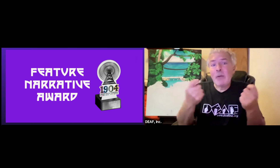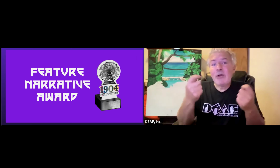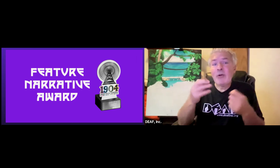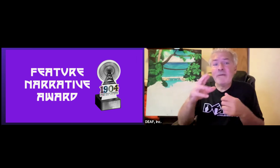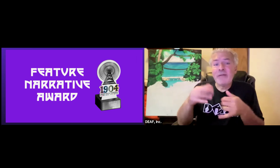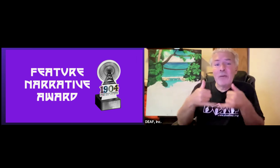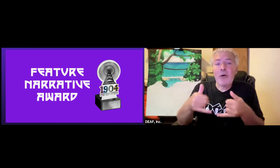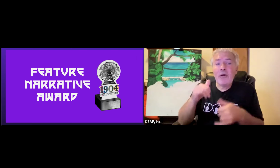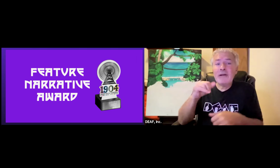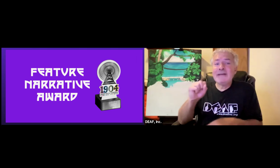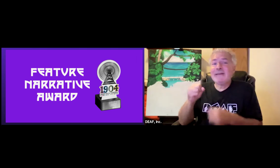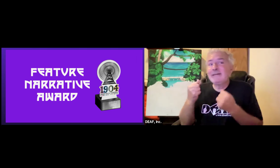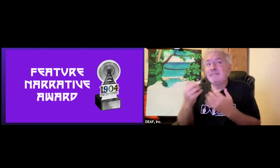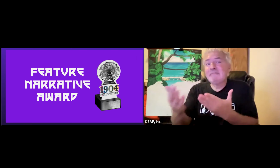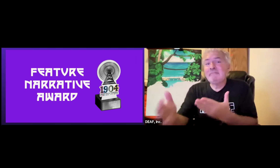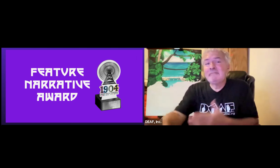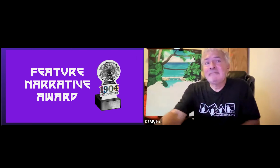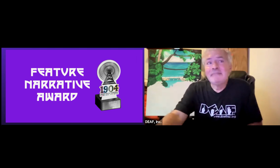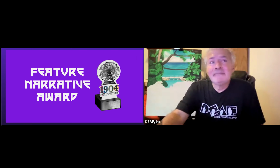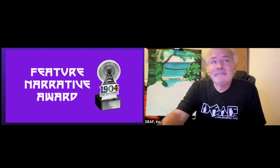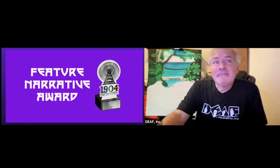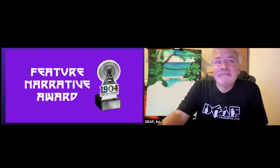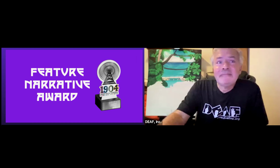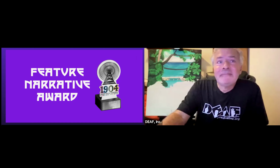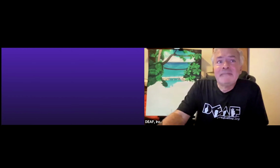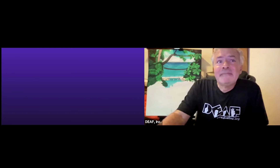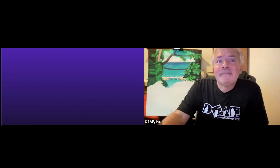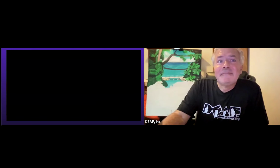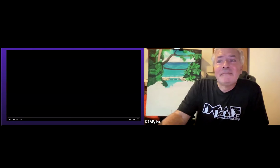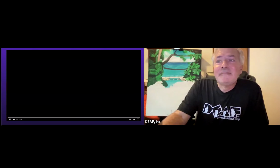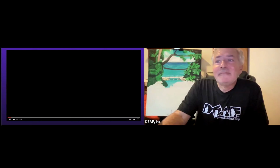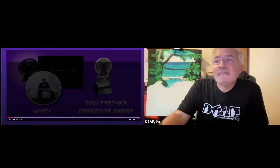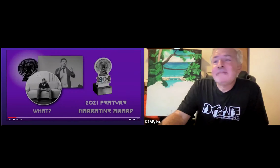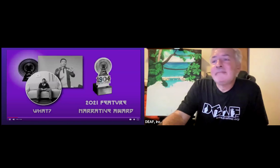And the winner of the award for this year is ...